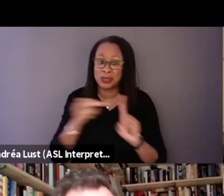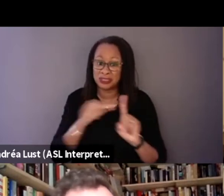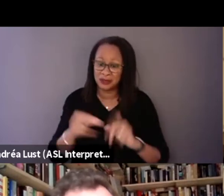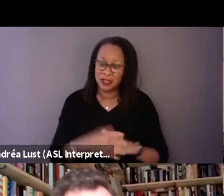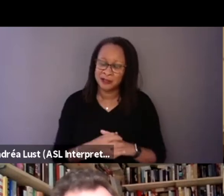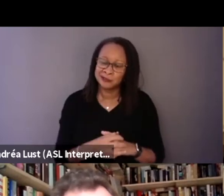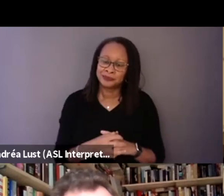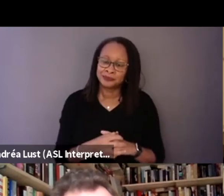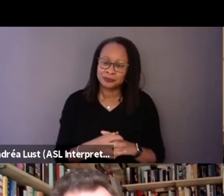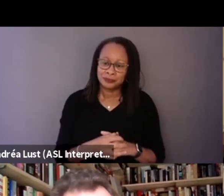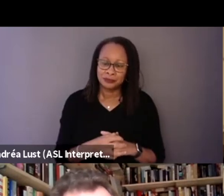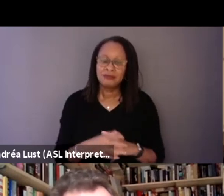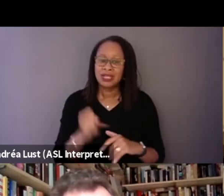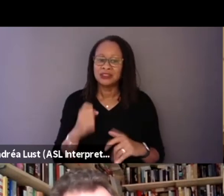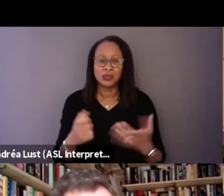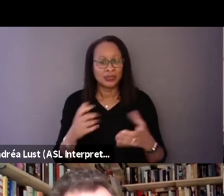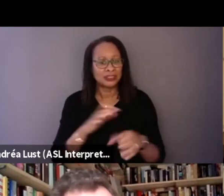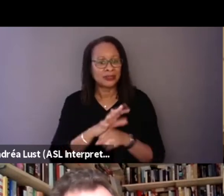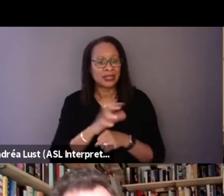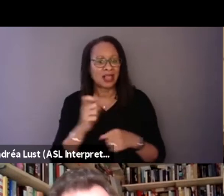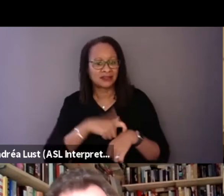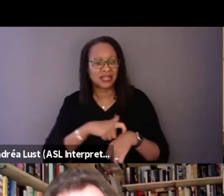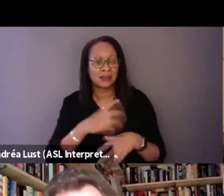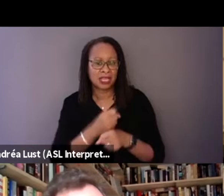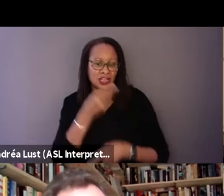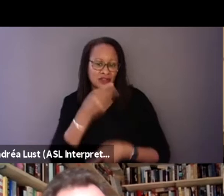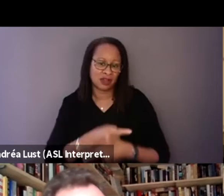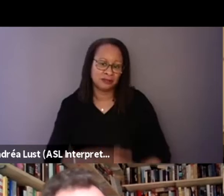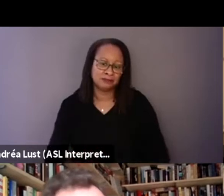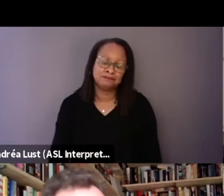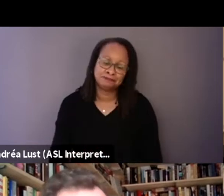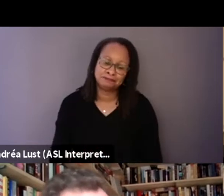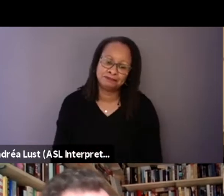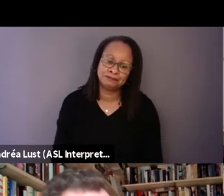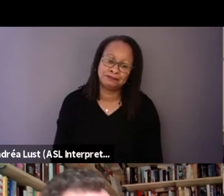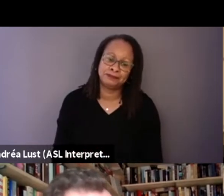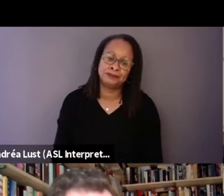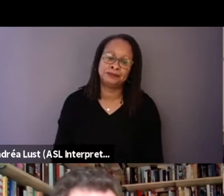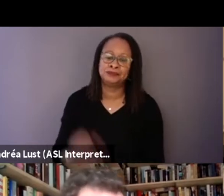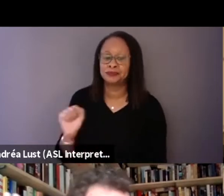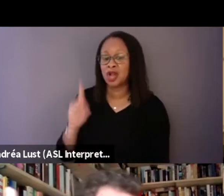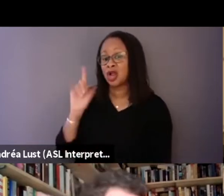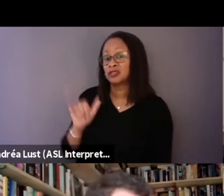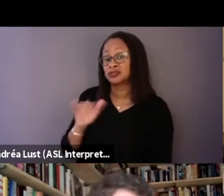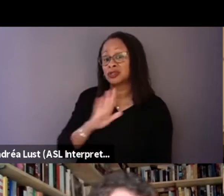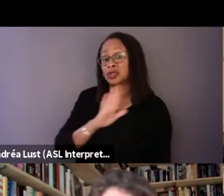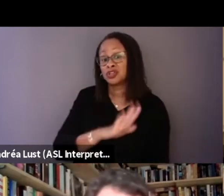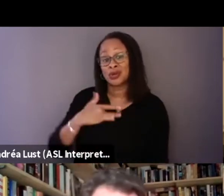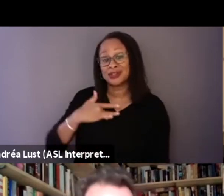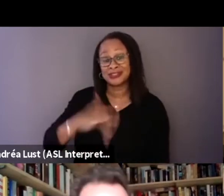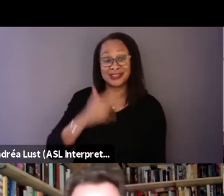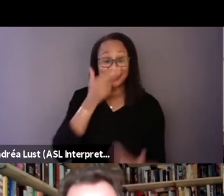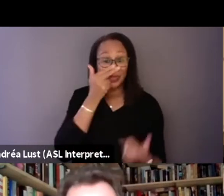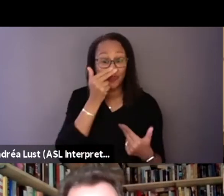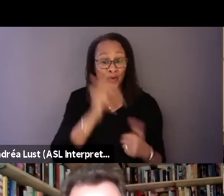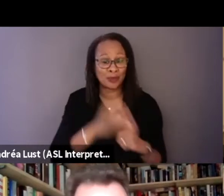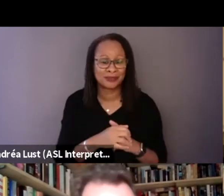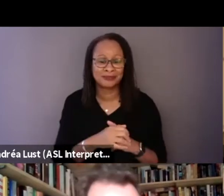And so we spent a lot of time really getting that right. Ady, your sense of humor obviously is lovely. It's been mentioned a lot.